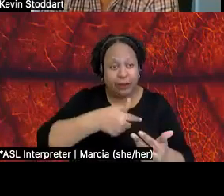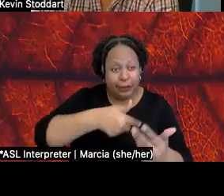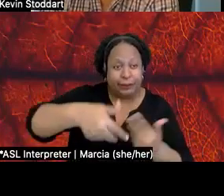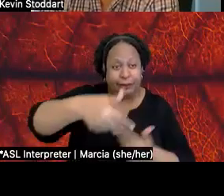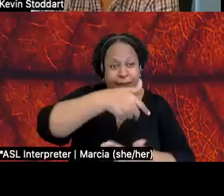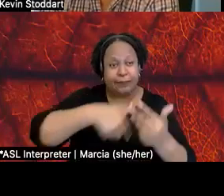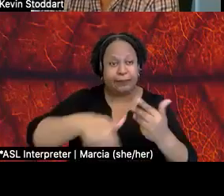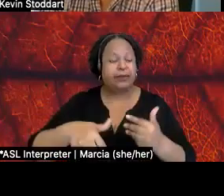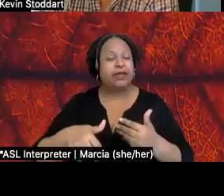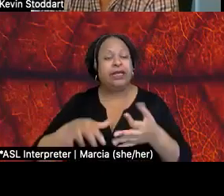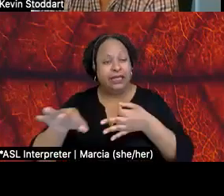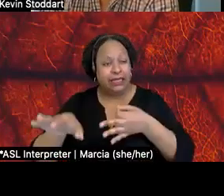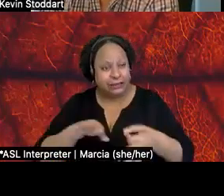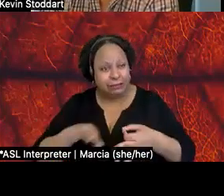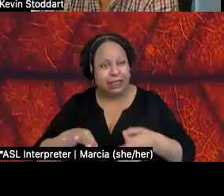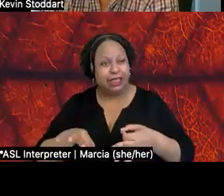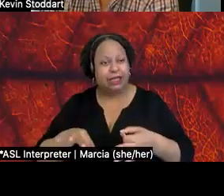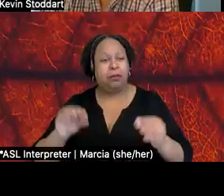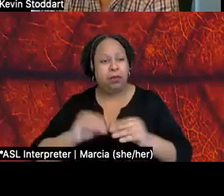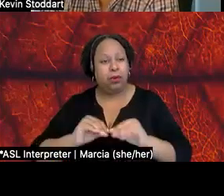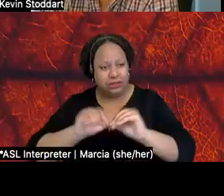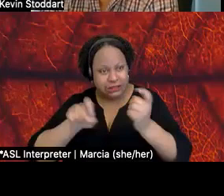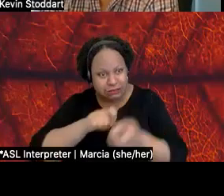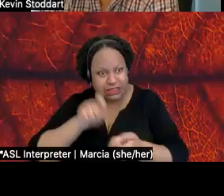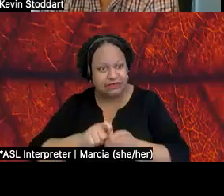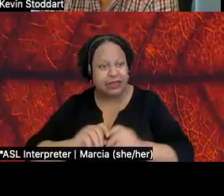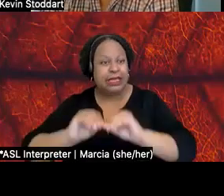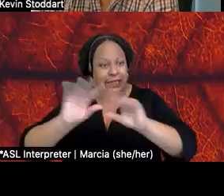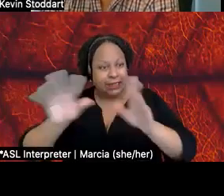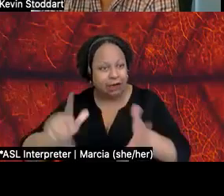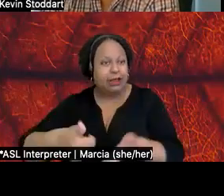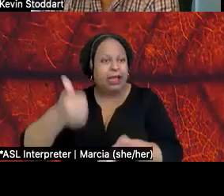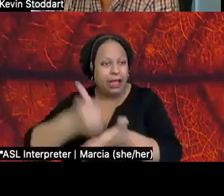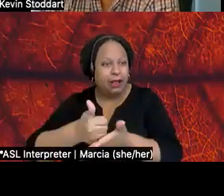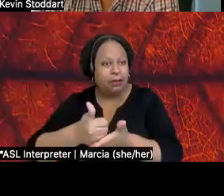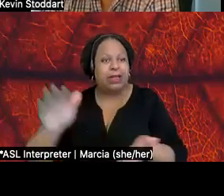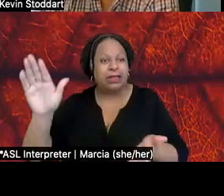in more specific and helpful and less pathologizing ways.